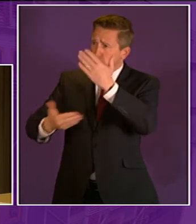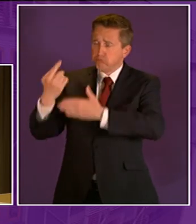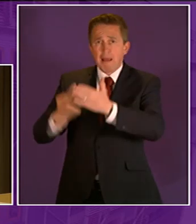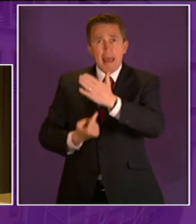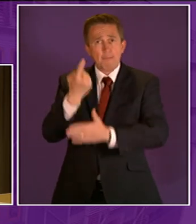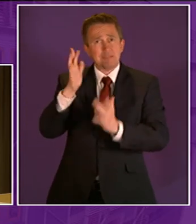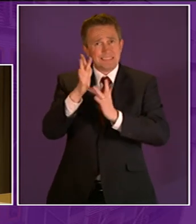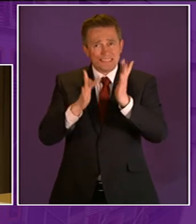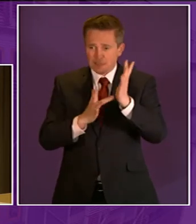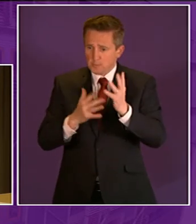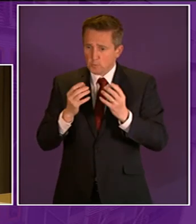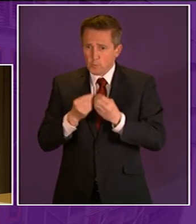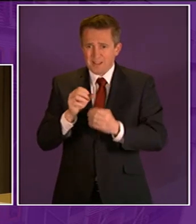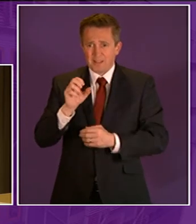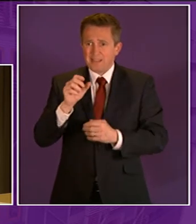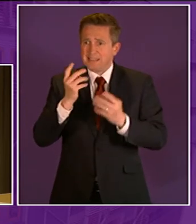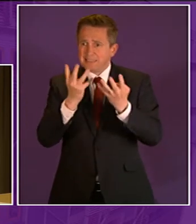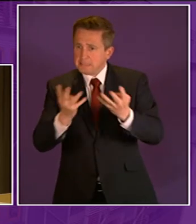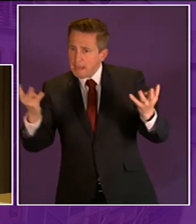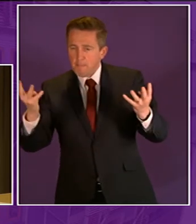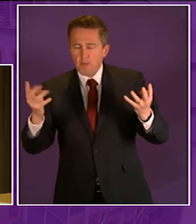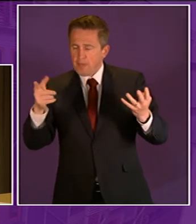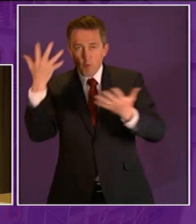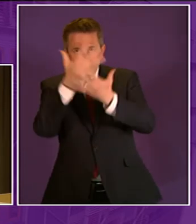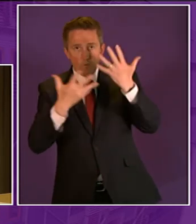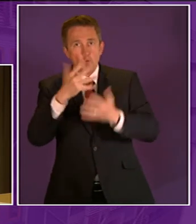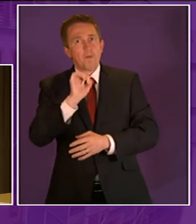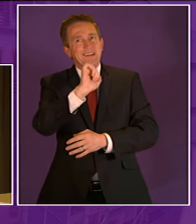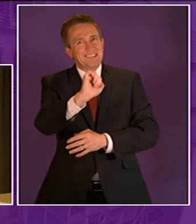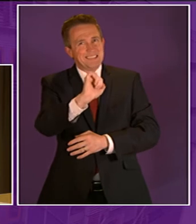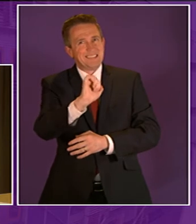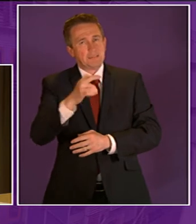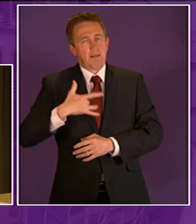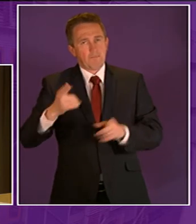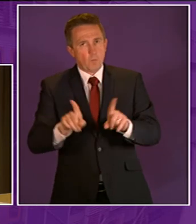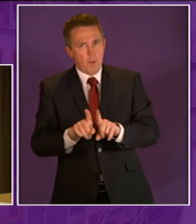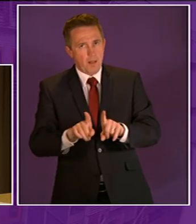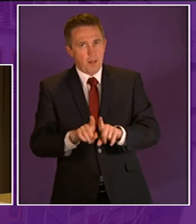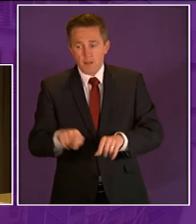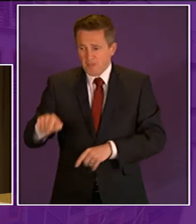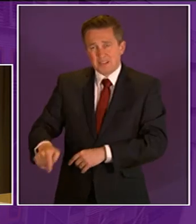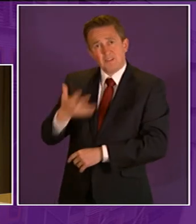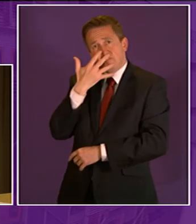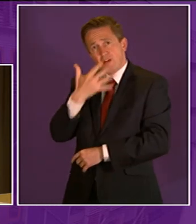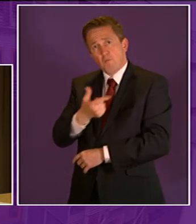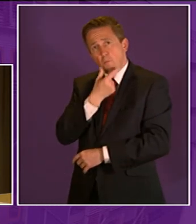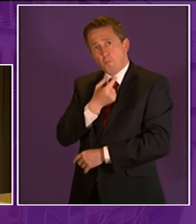However, there was obviously some connection in this child’s mind between the cross that